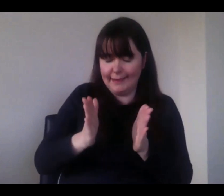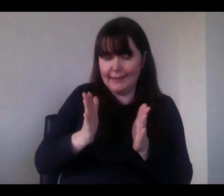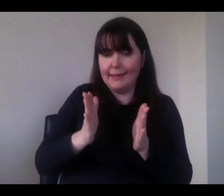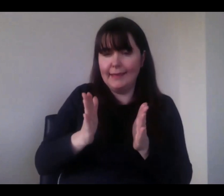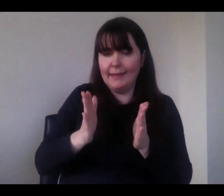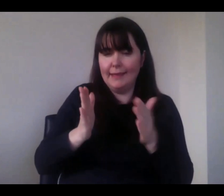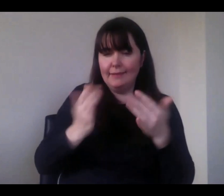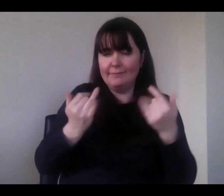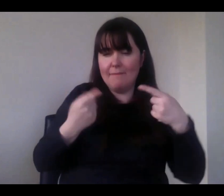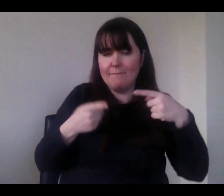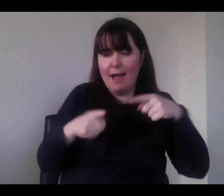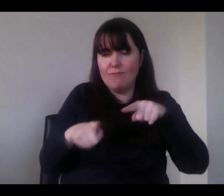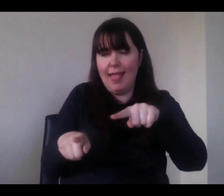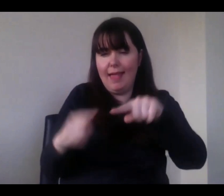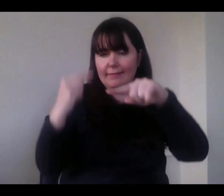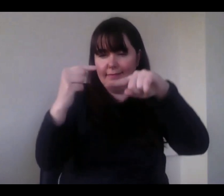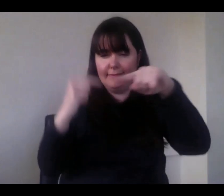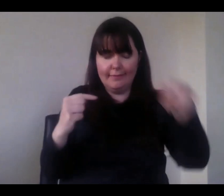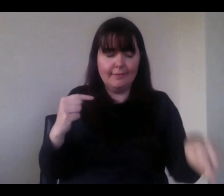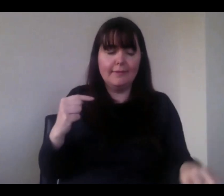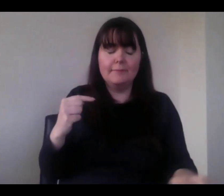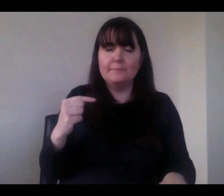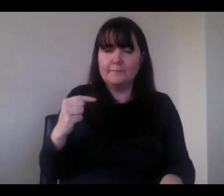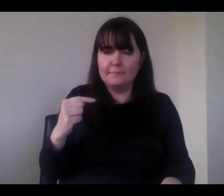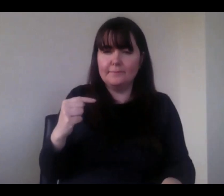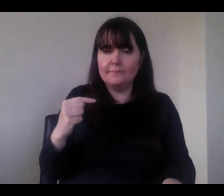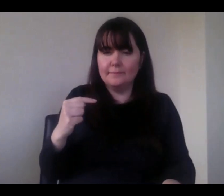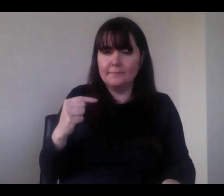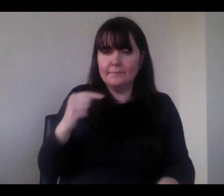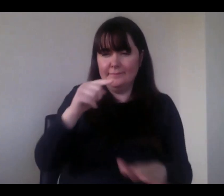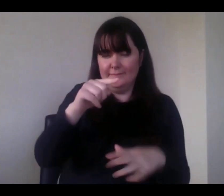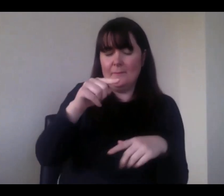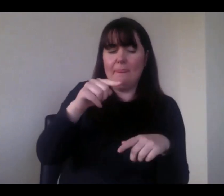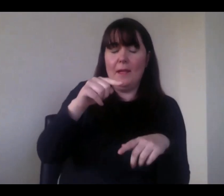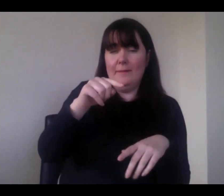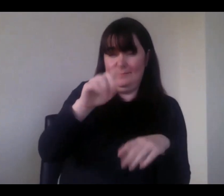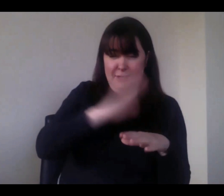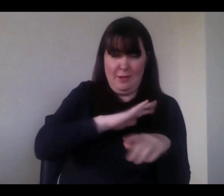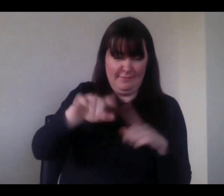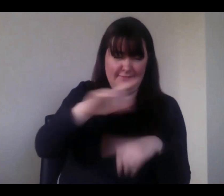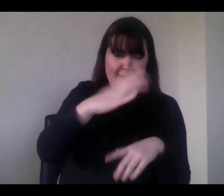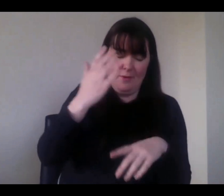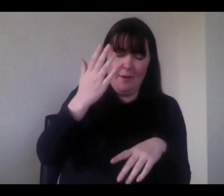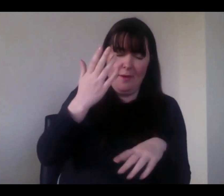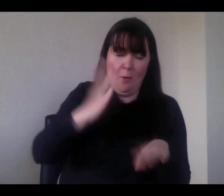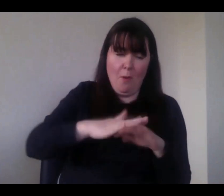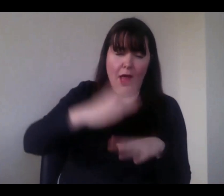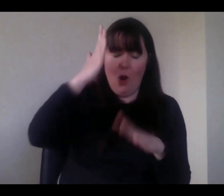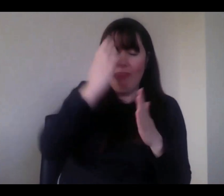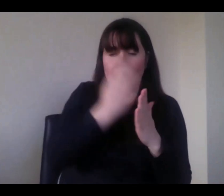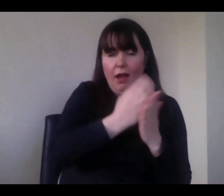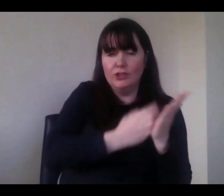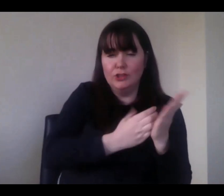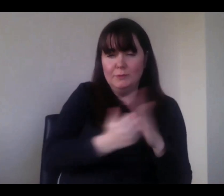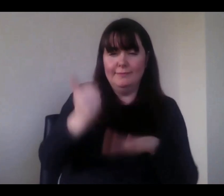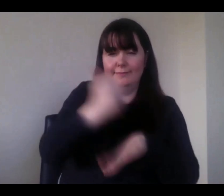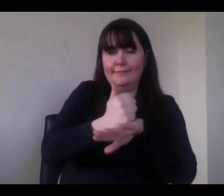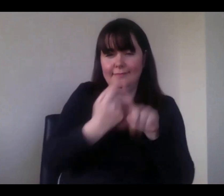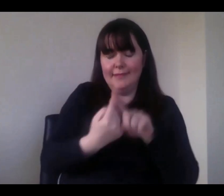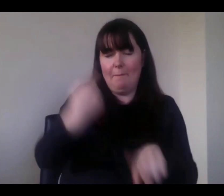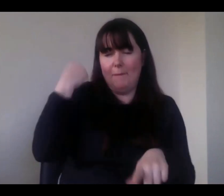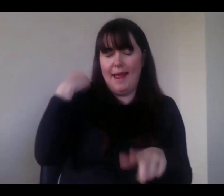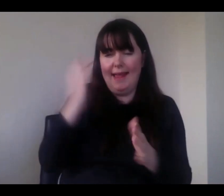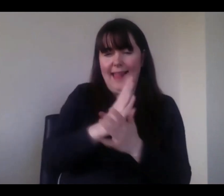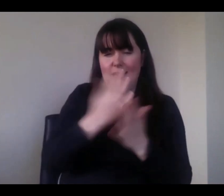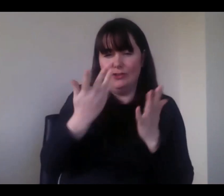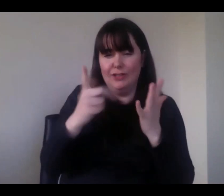at the history of Deaf women in the 30s and tried to draw a kind of a parallel, you